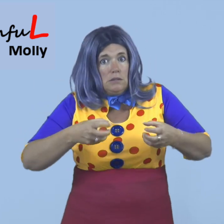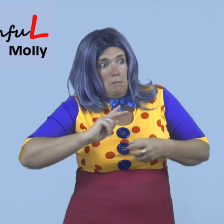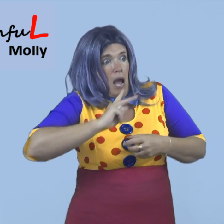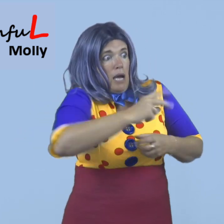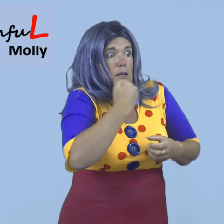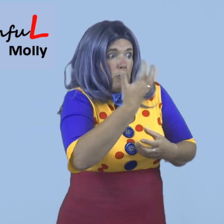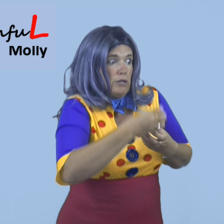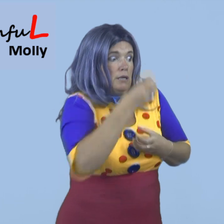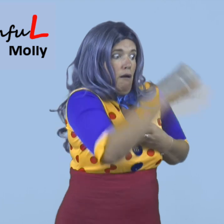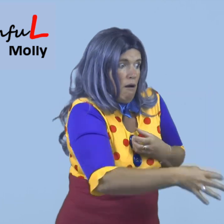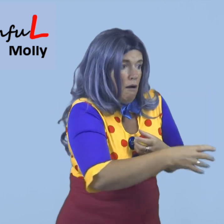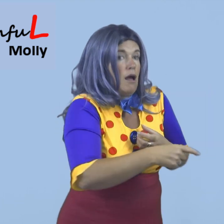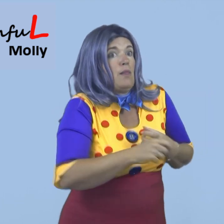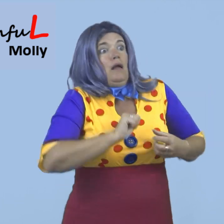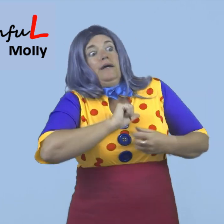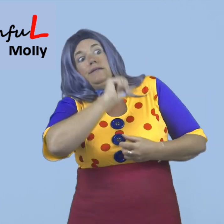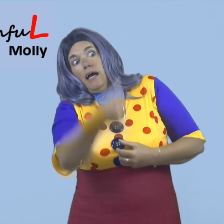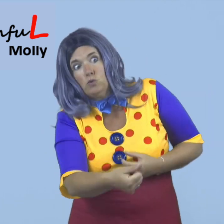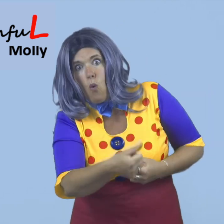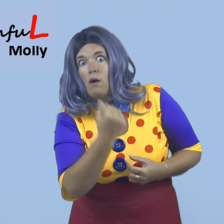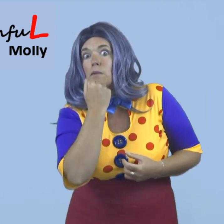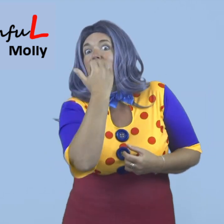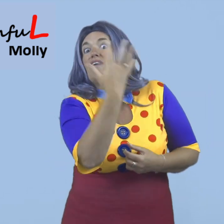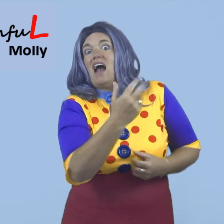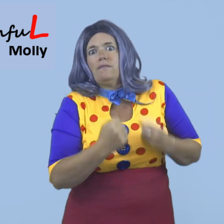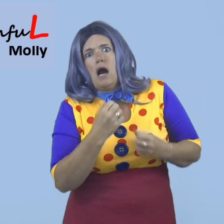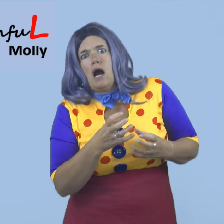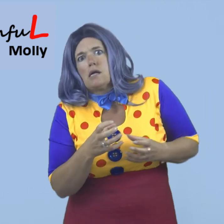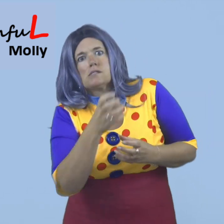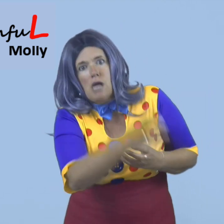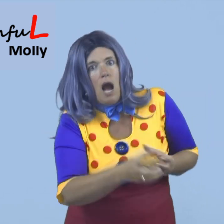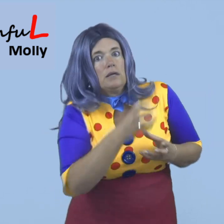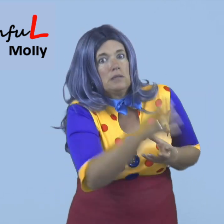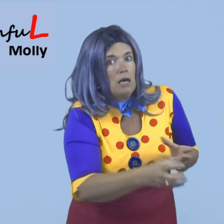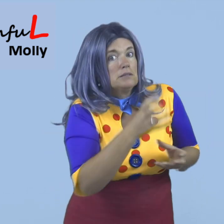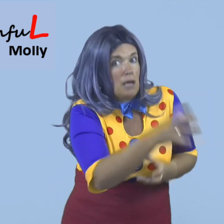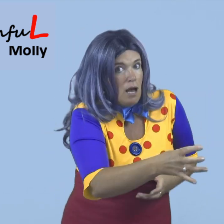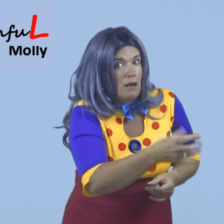with the extra one, and then rushed down the pathway of Number 5,